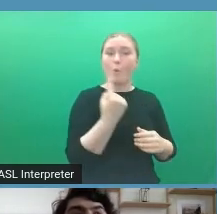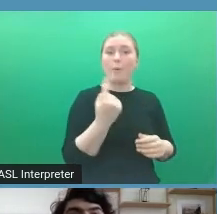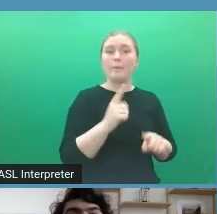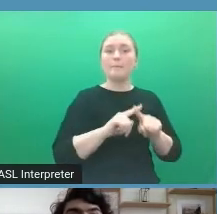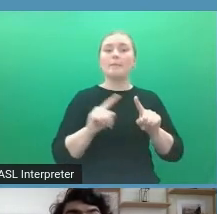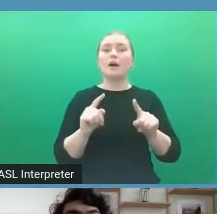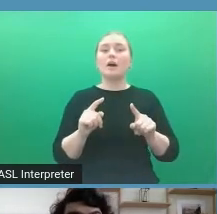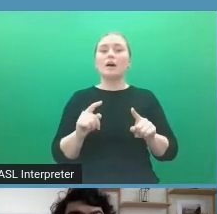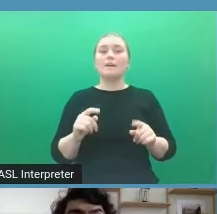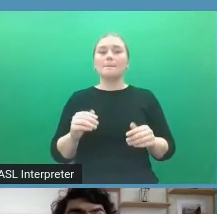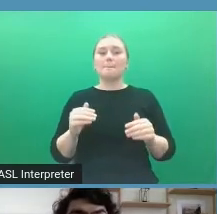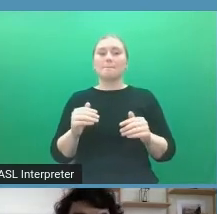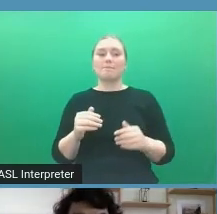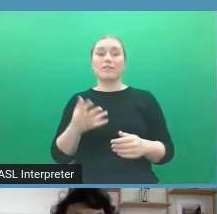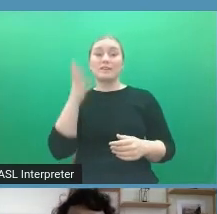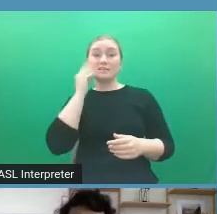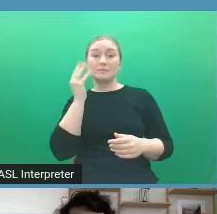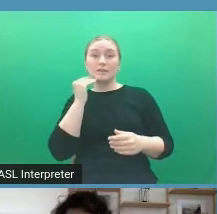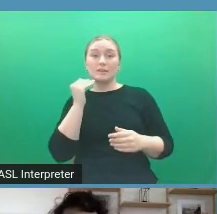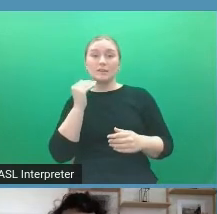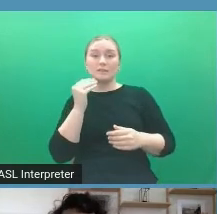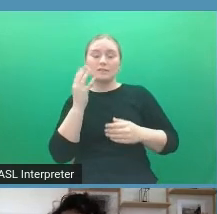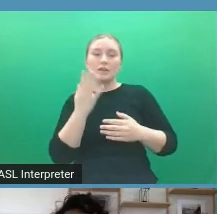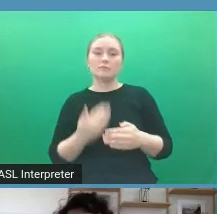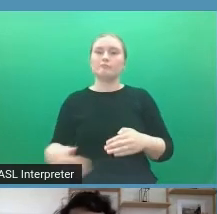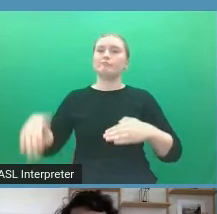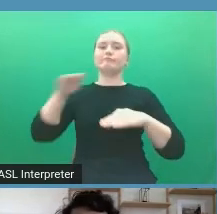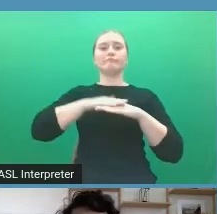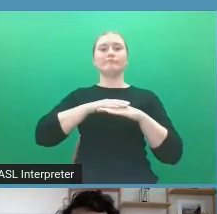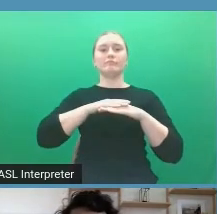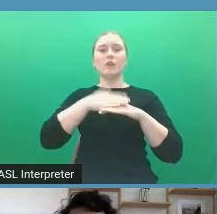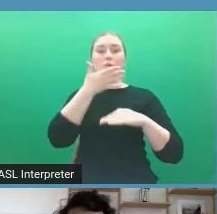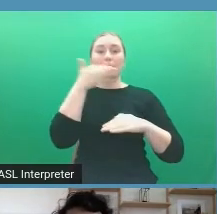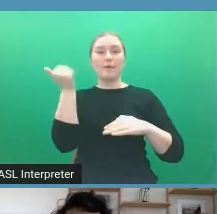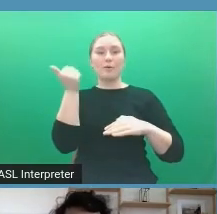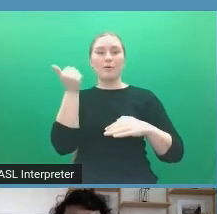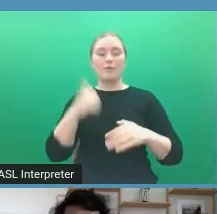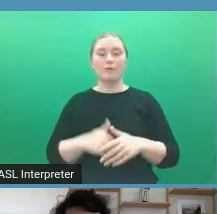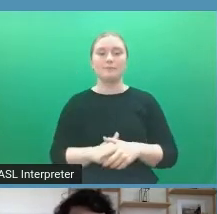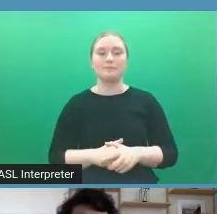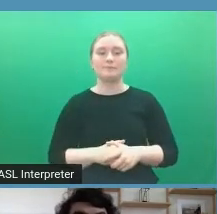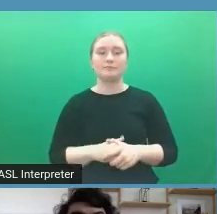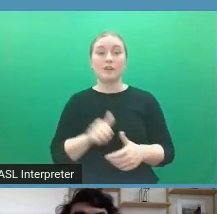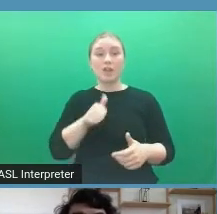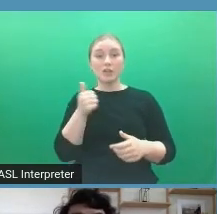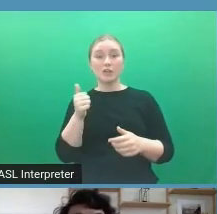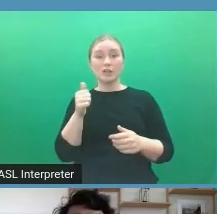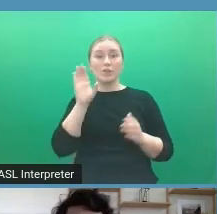for all all visitors. The next example we see on this slide is, speaking of ornate details,